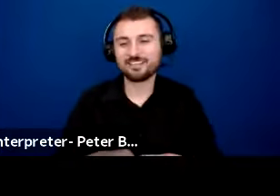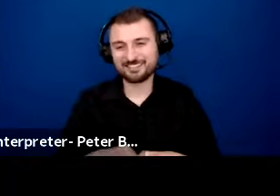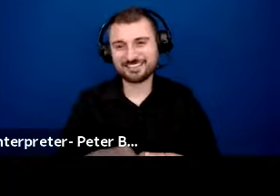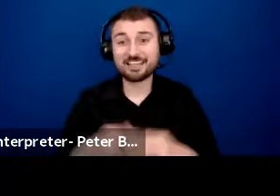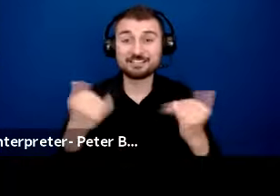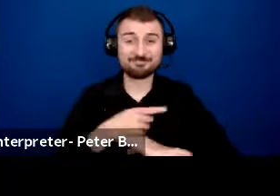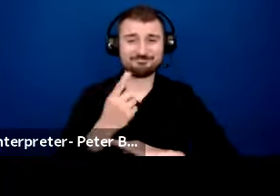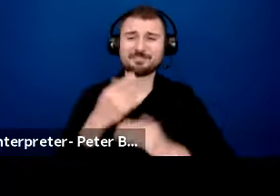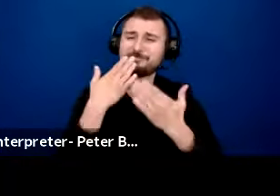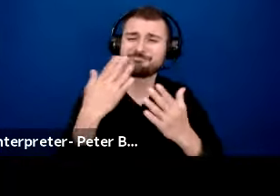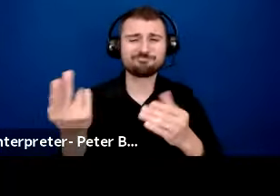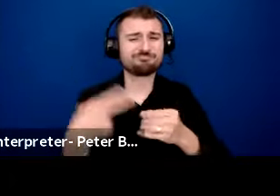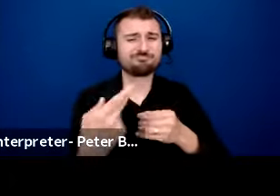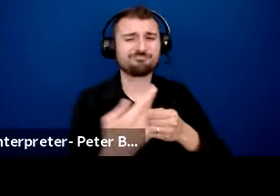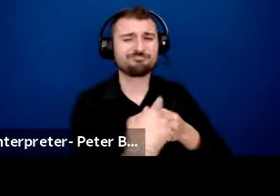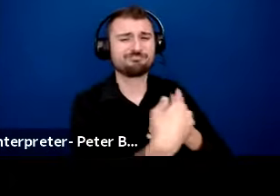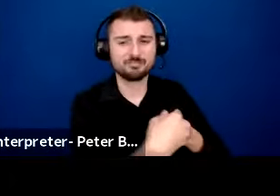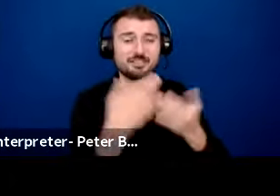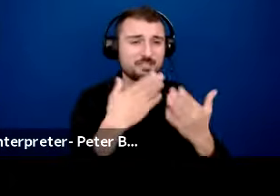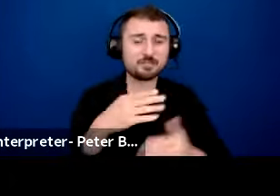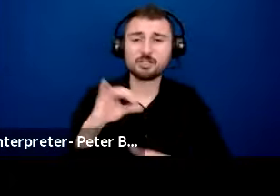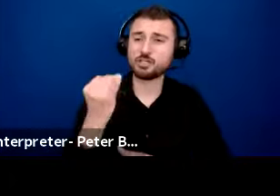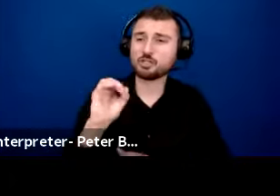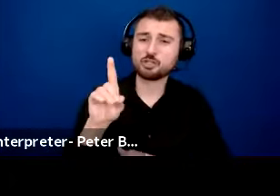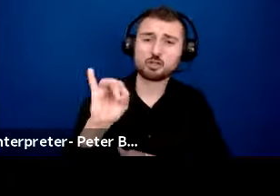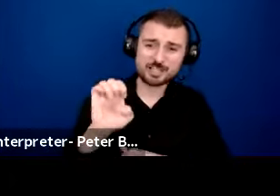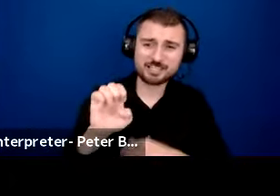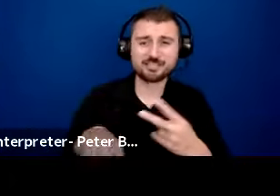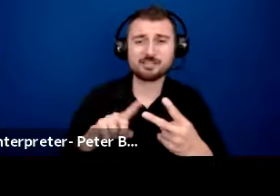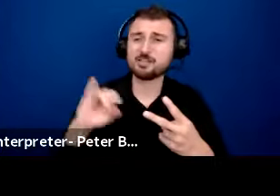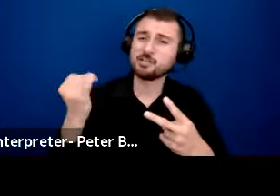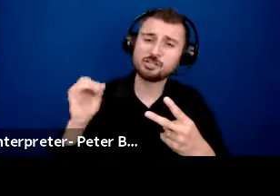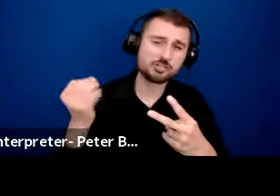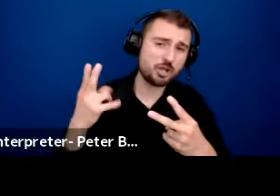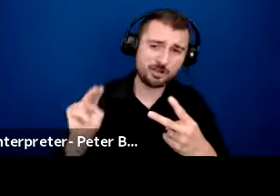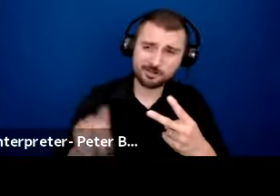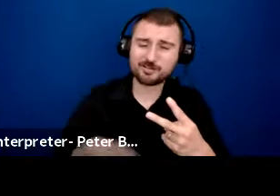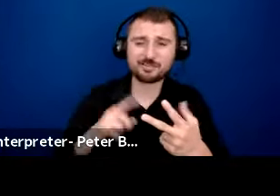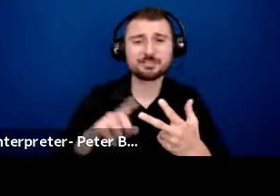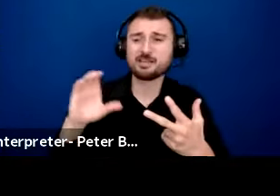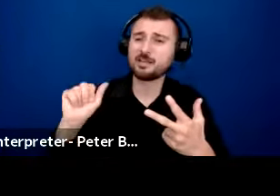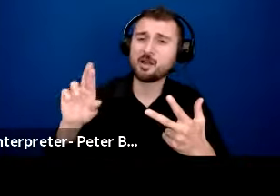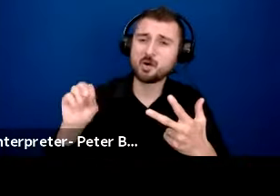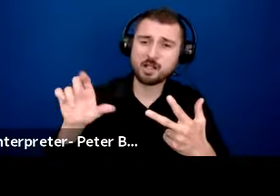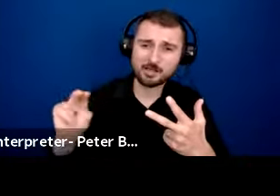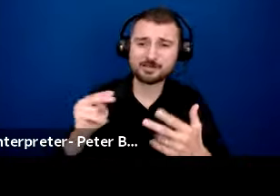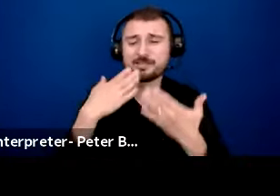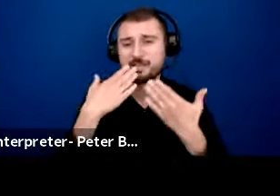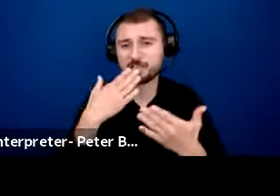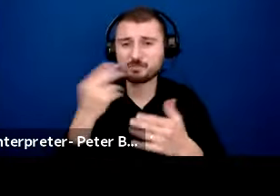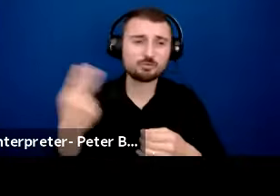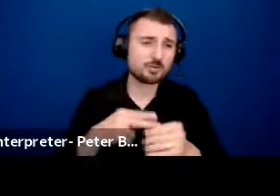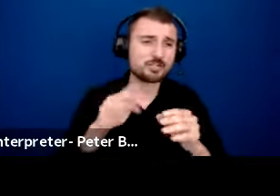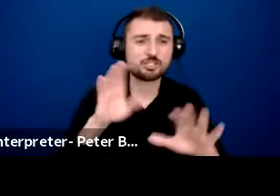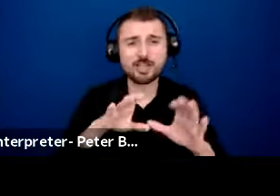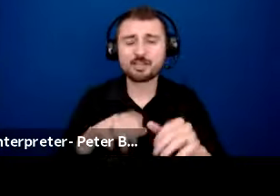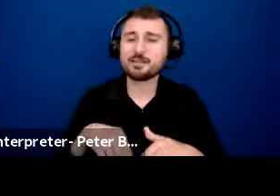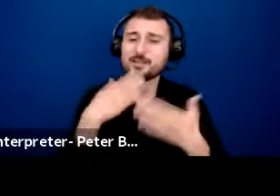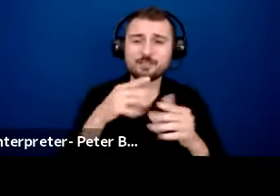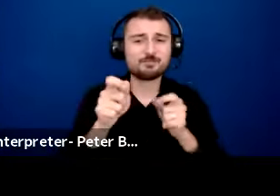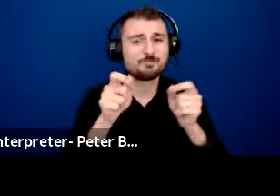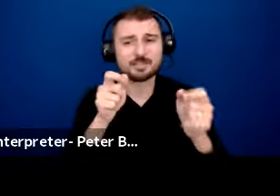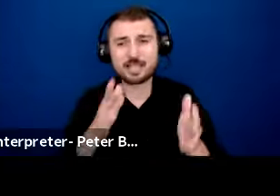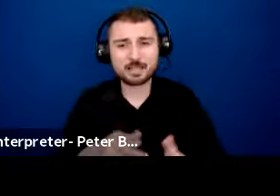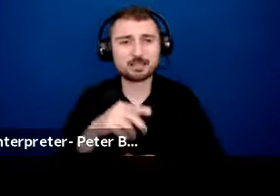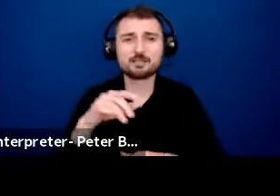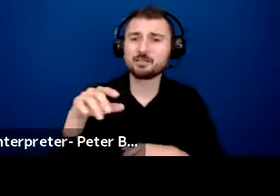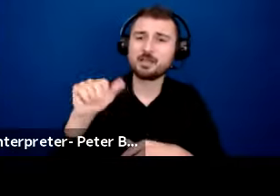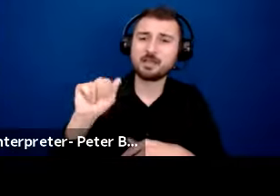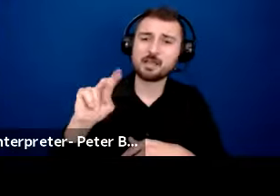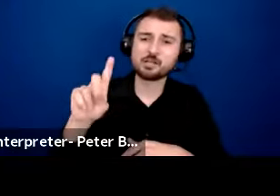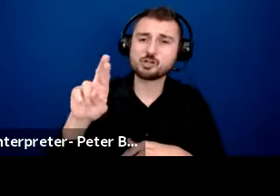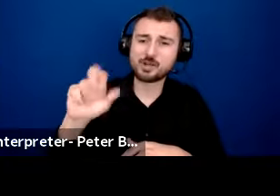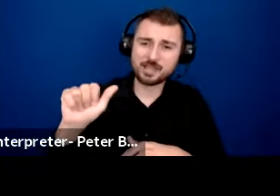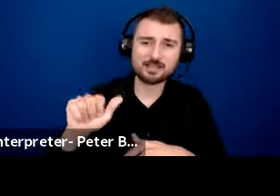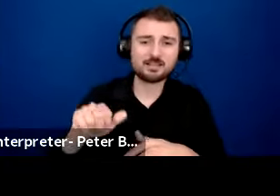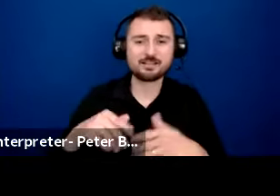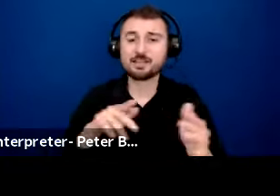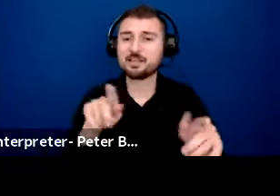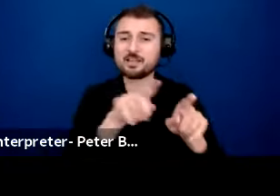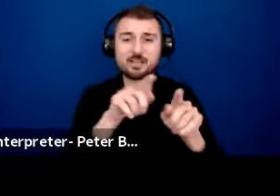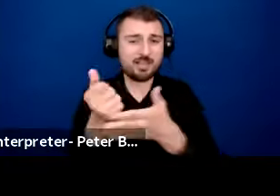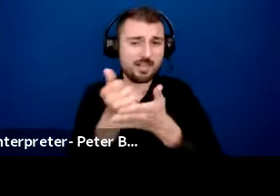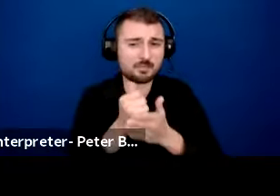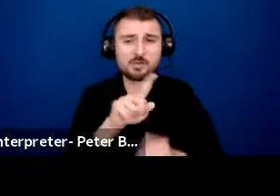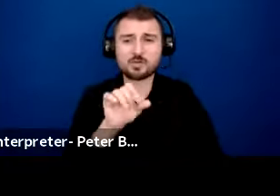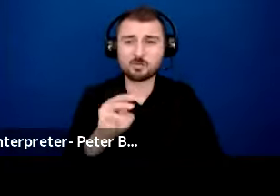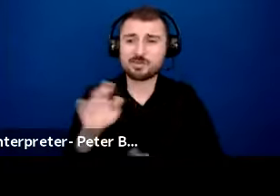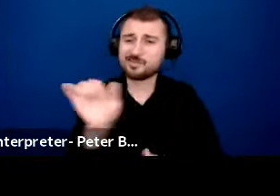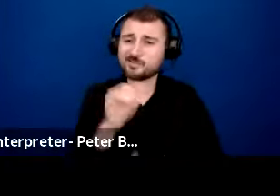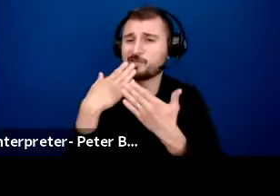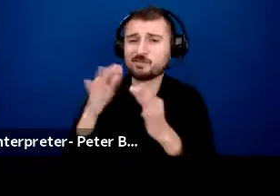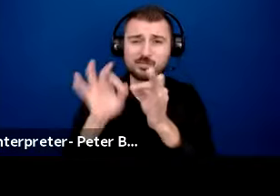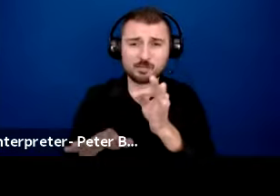As I mentioned earlier we will have additional workshops that are coming to look out for that.